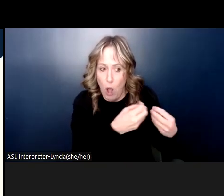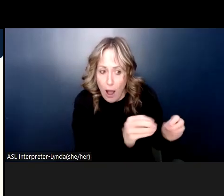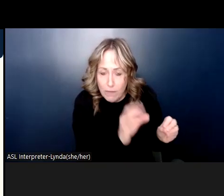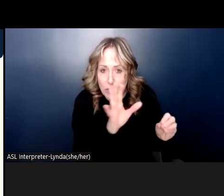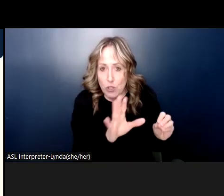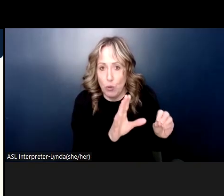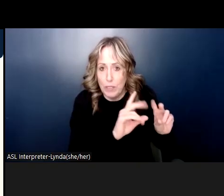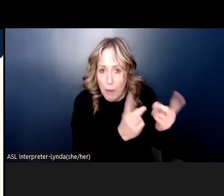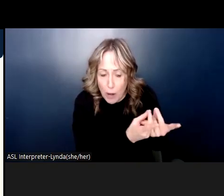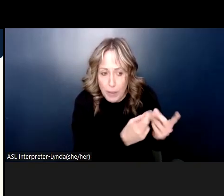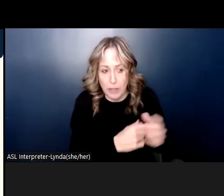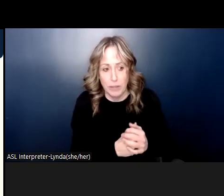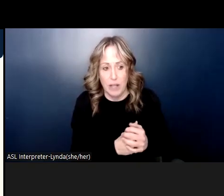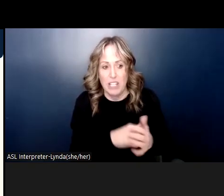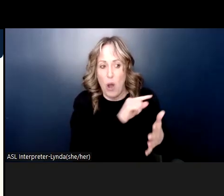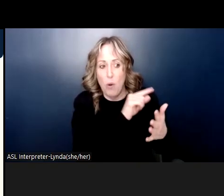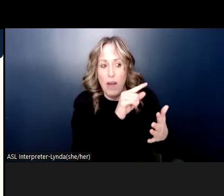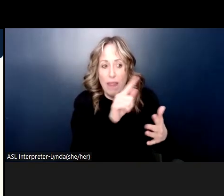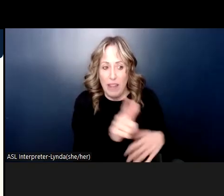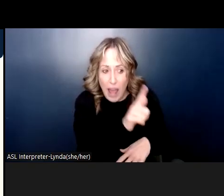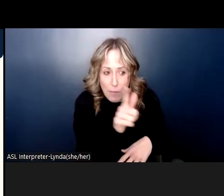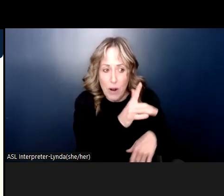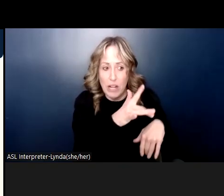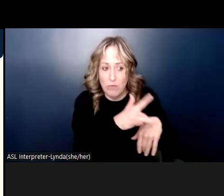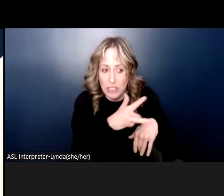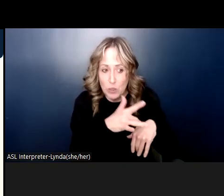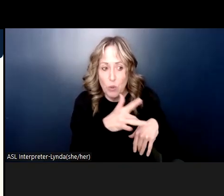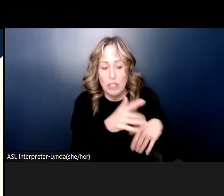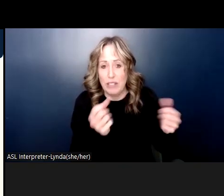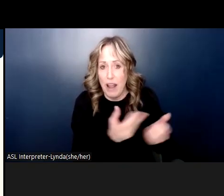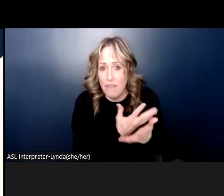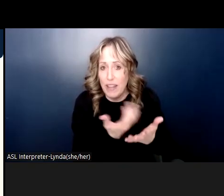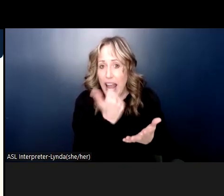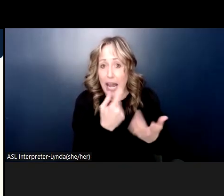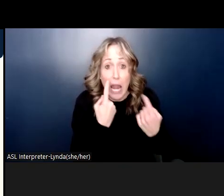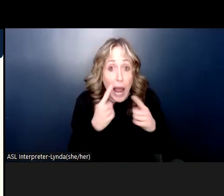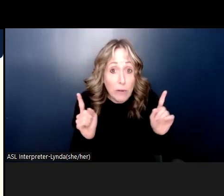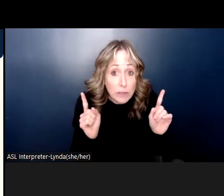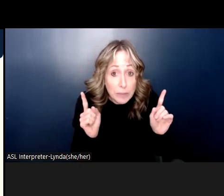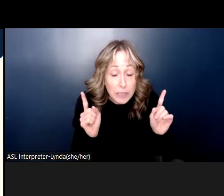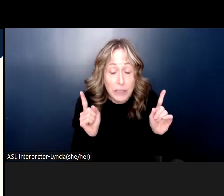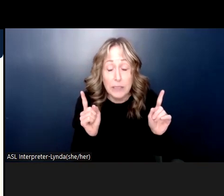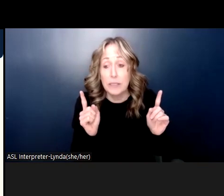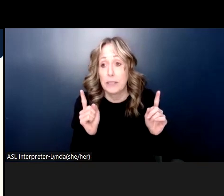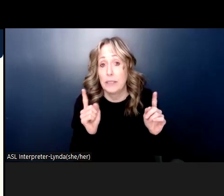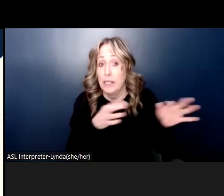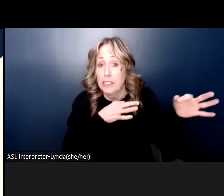This is where all of the updates, the resources, the major announcements, the instruction before